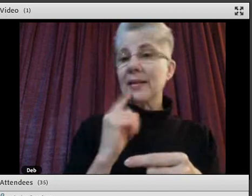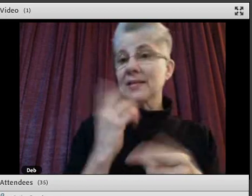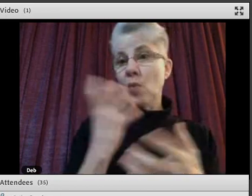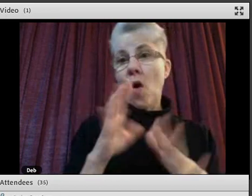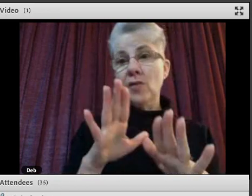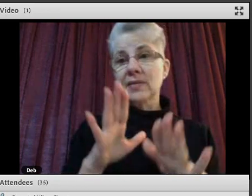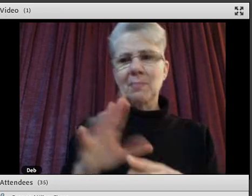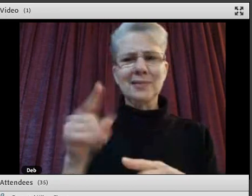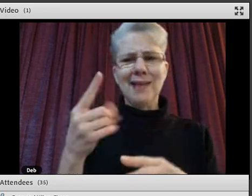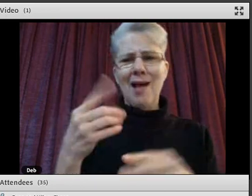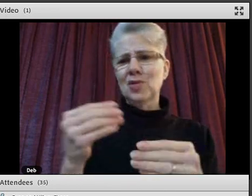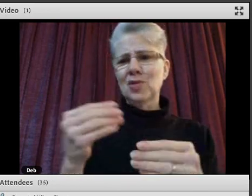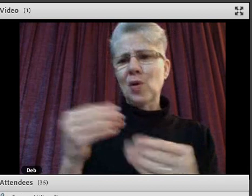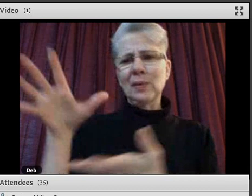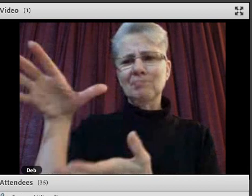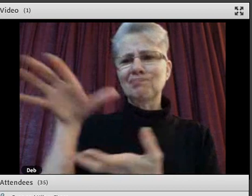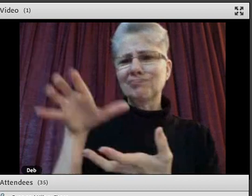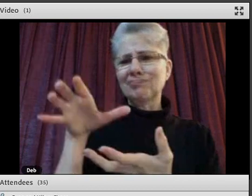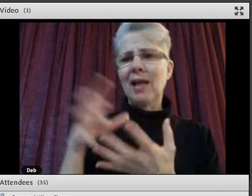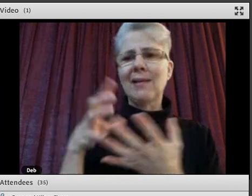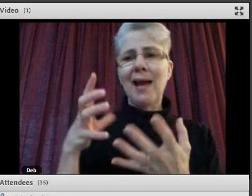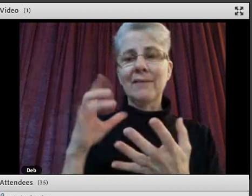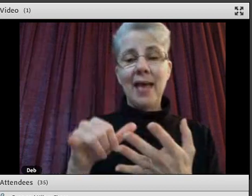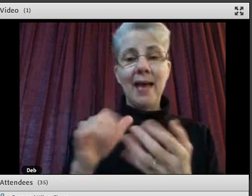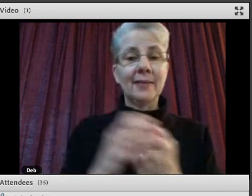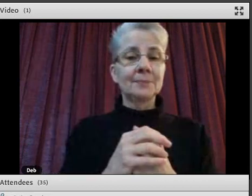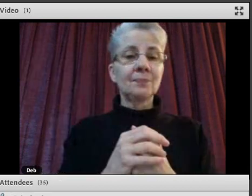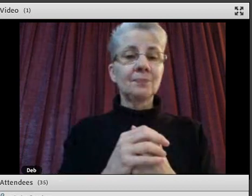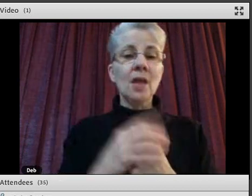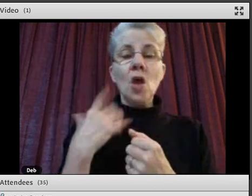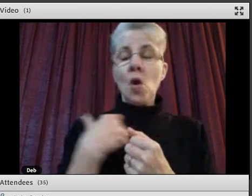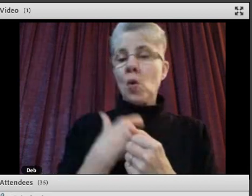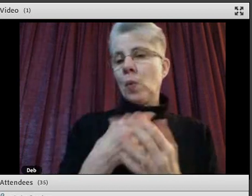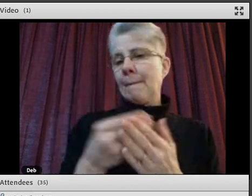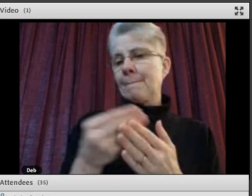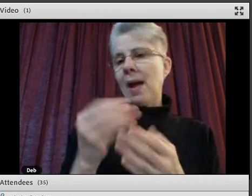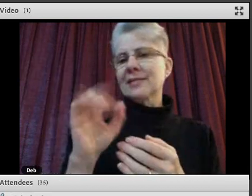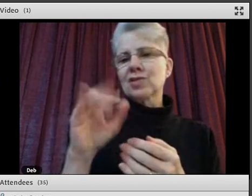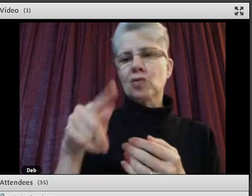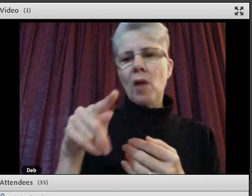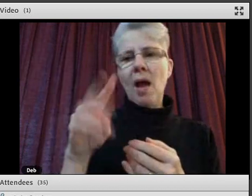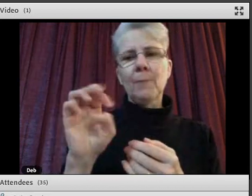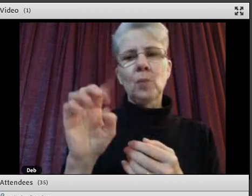The dollar store, we got a bunch of that at. We have scrap wood and pieces of Styrofoam